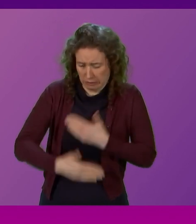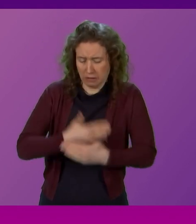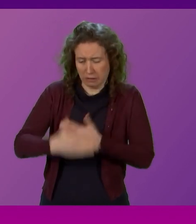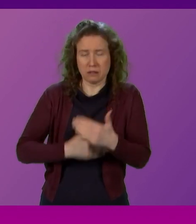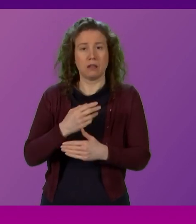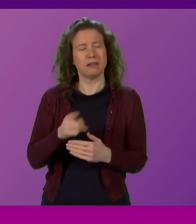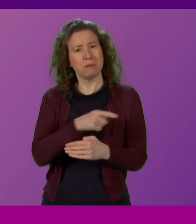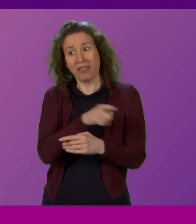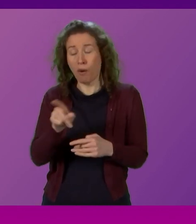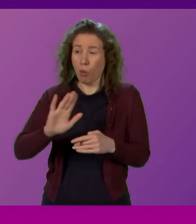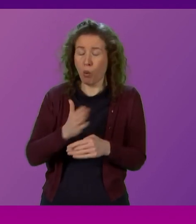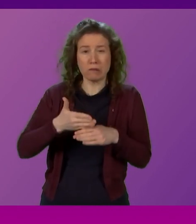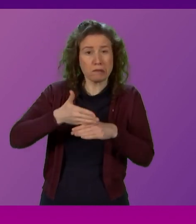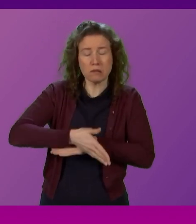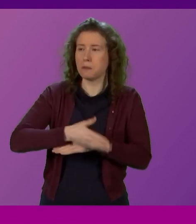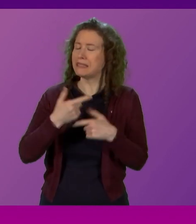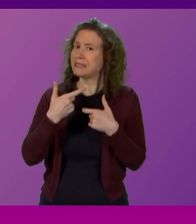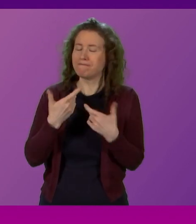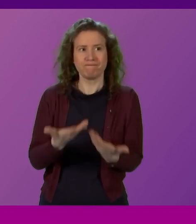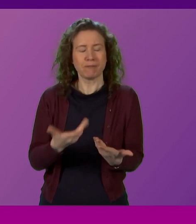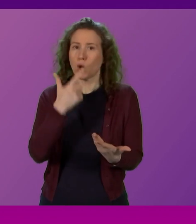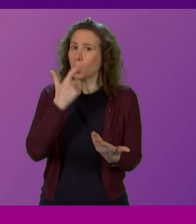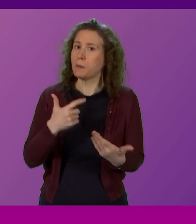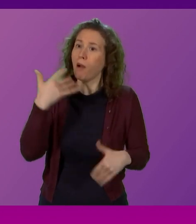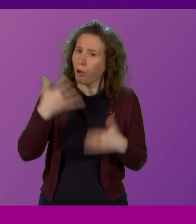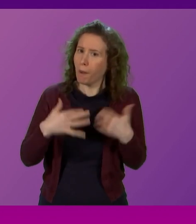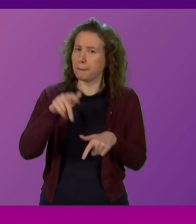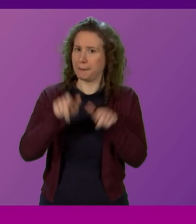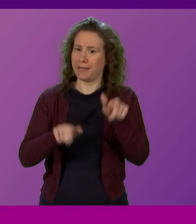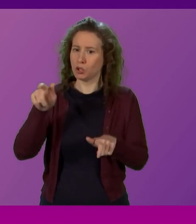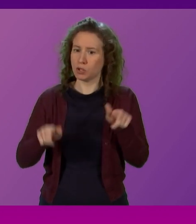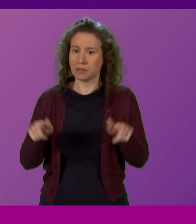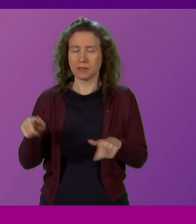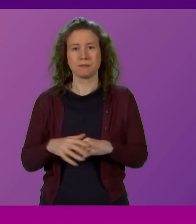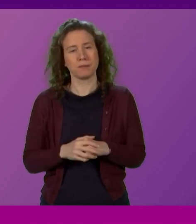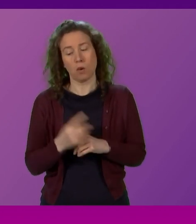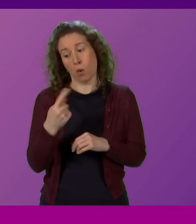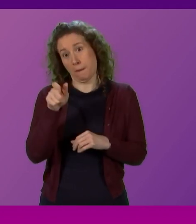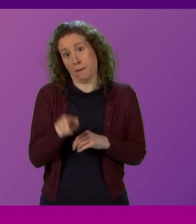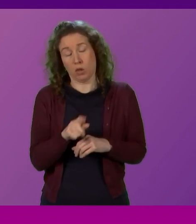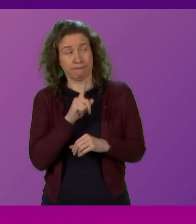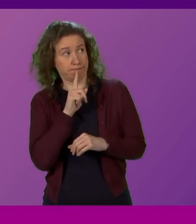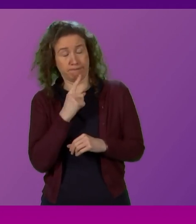incredible efforts, it could be harmful to patients. A whistleblower has said: